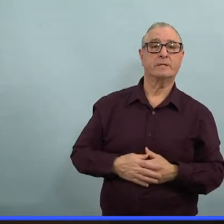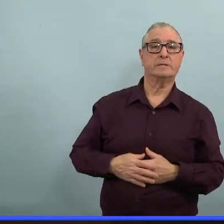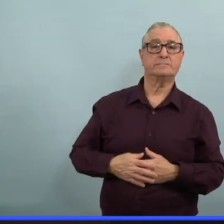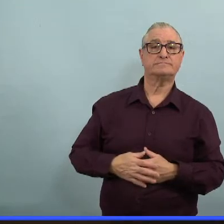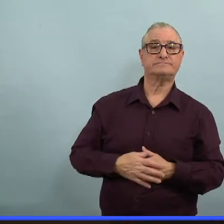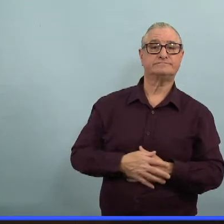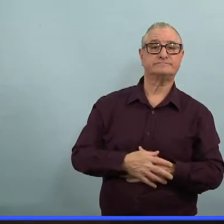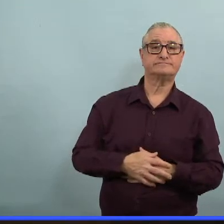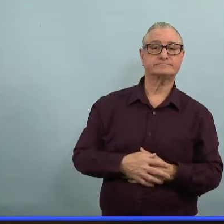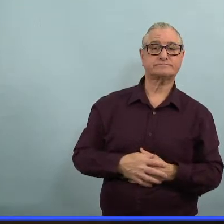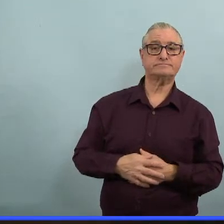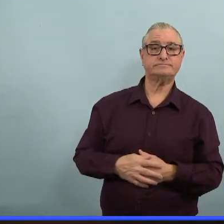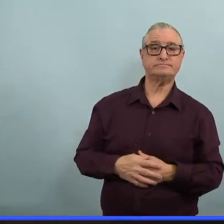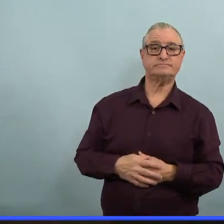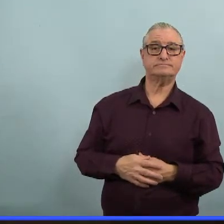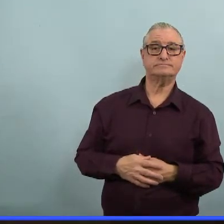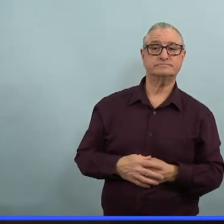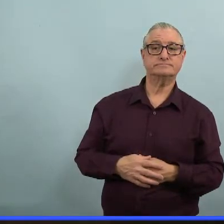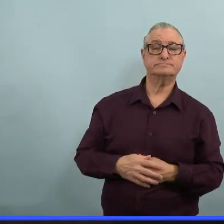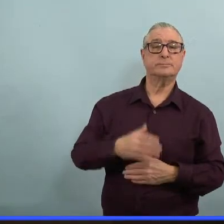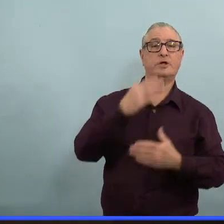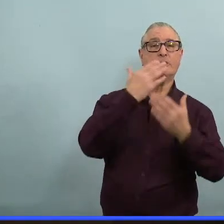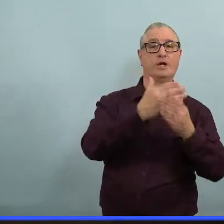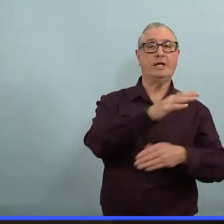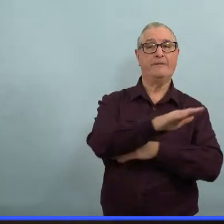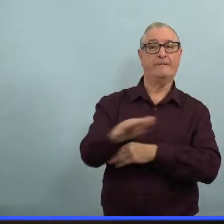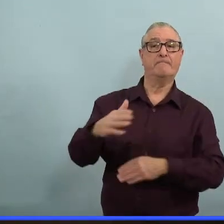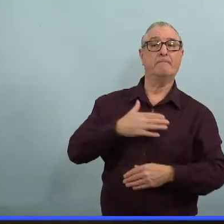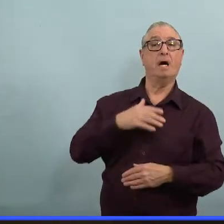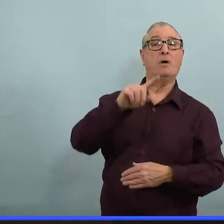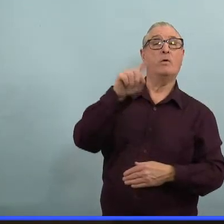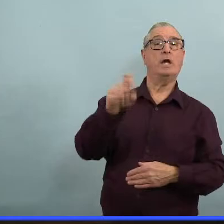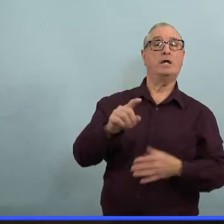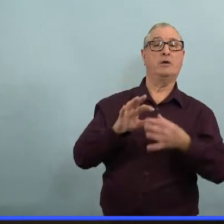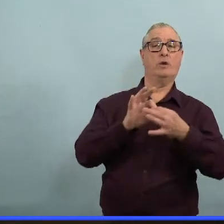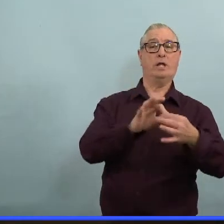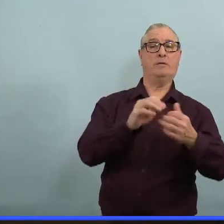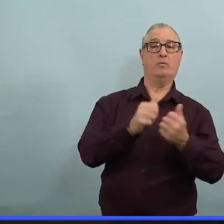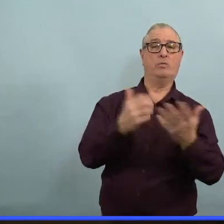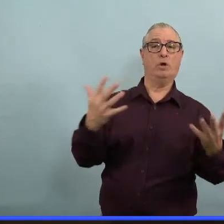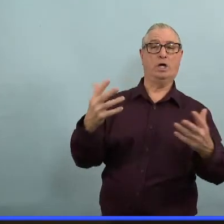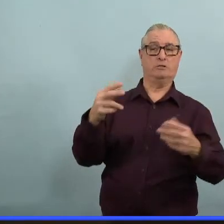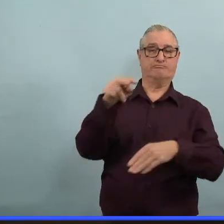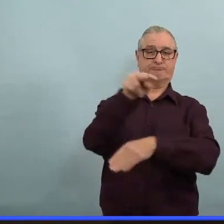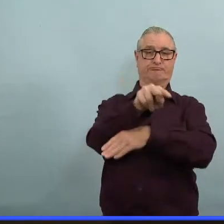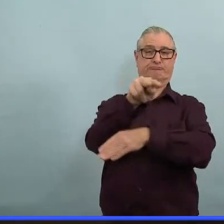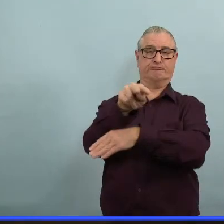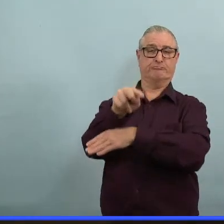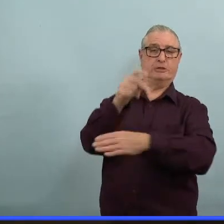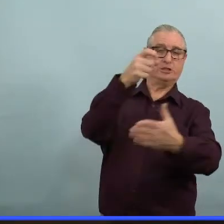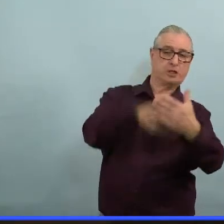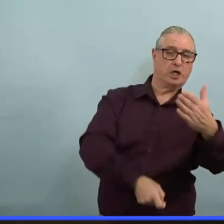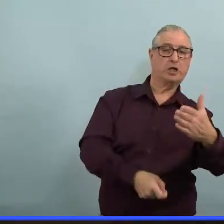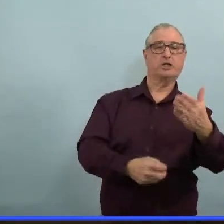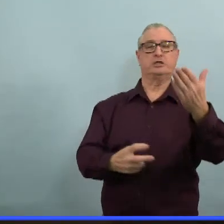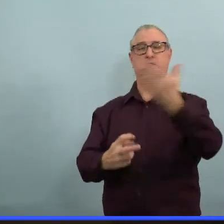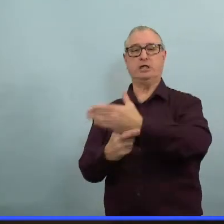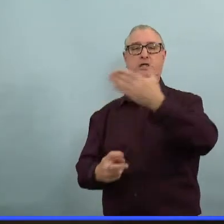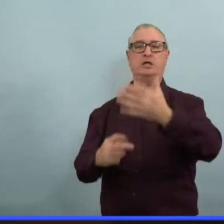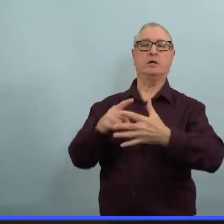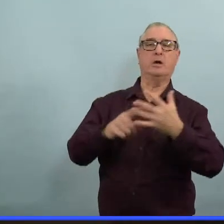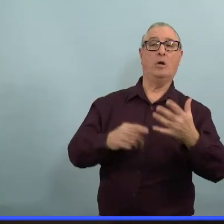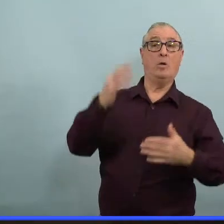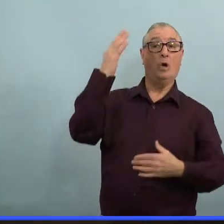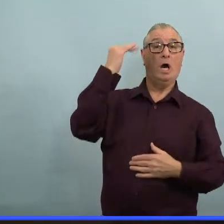company here that was uh recently fined for uh refusing uh the masked mandate i just gotten